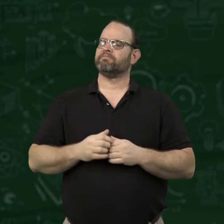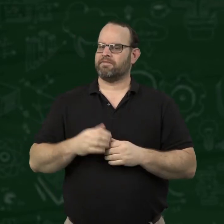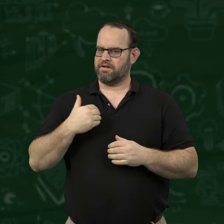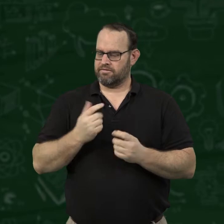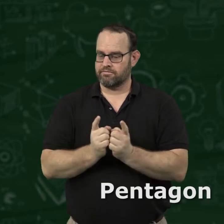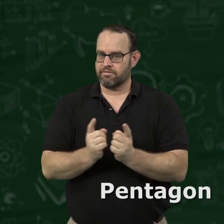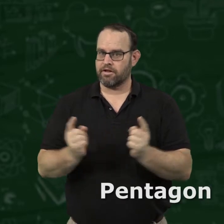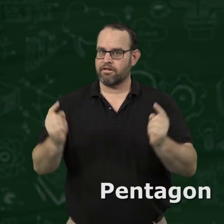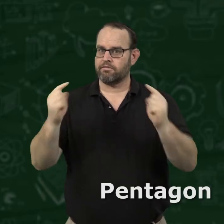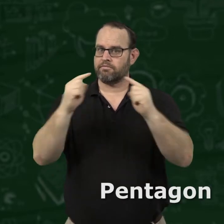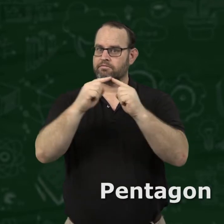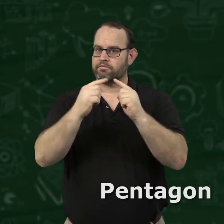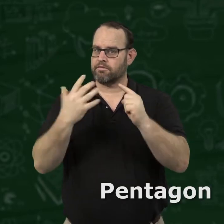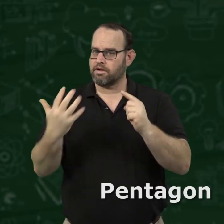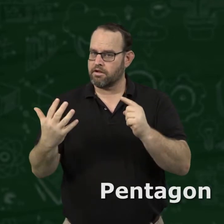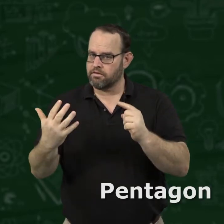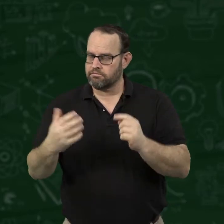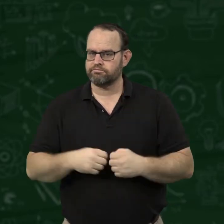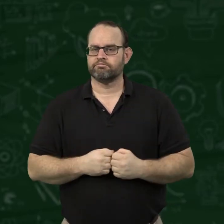A 5-sided polygon is a pentagon.